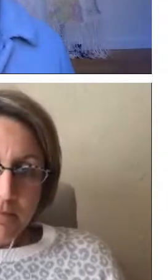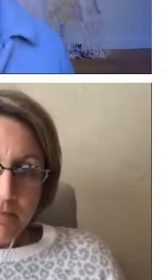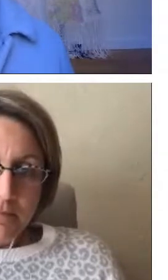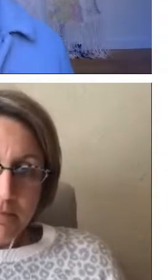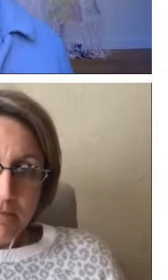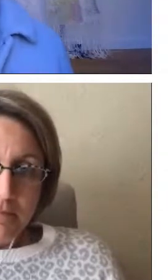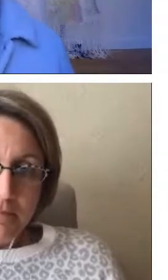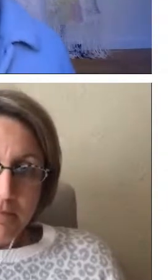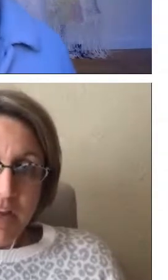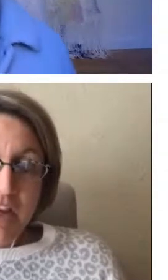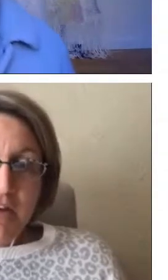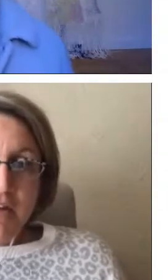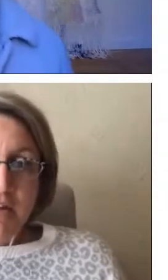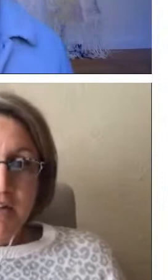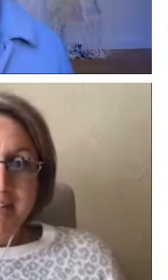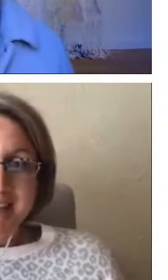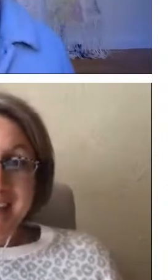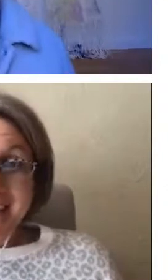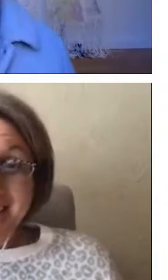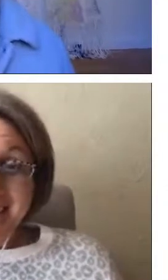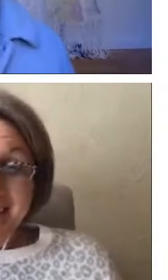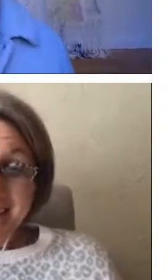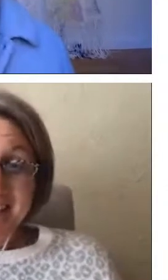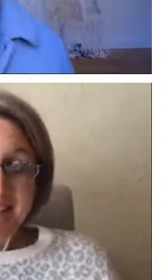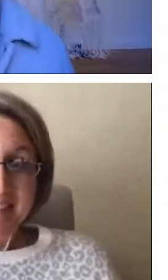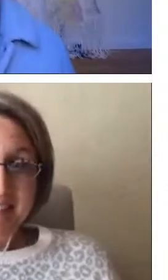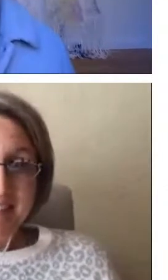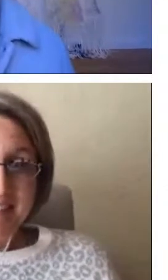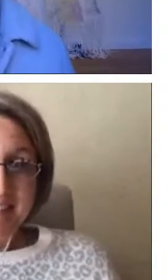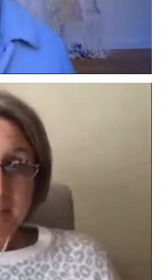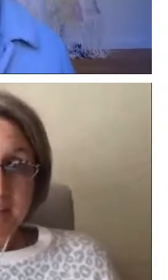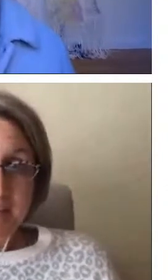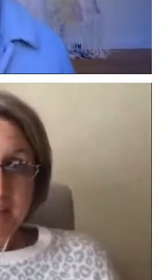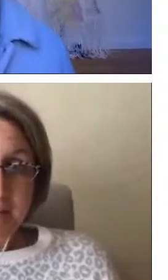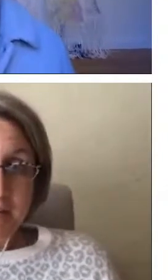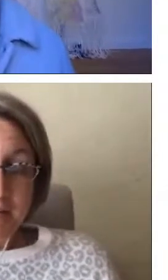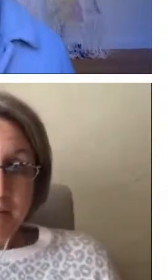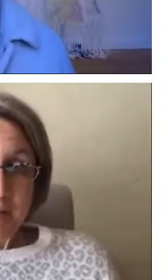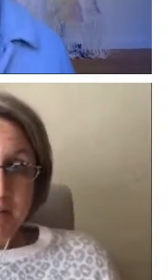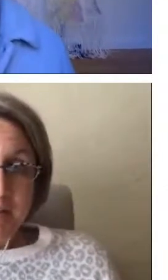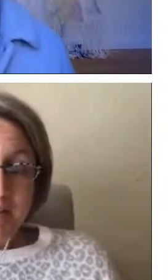I know that was a lot of questions in one, but it's one big question about being a white